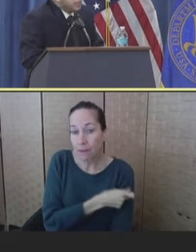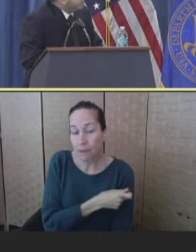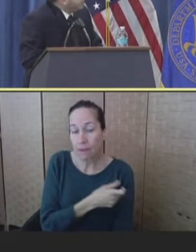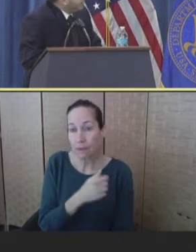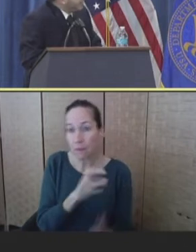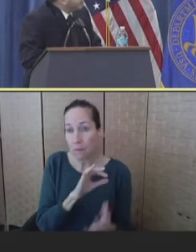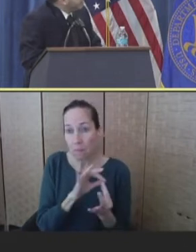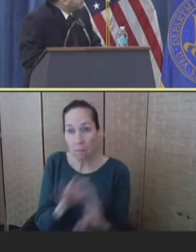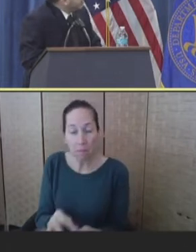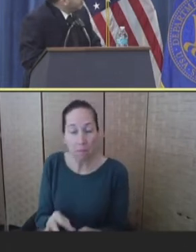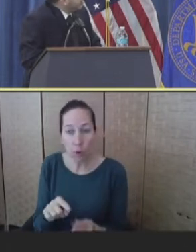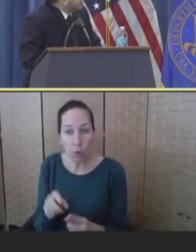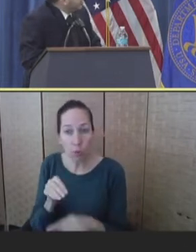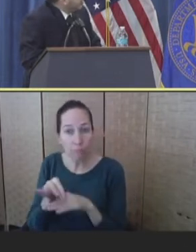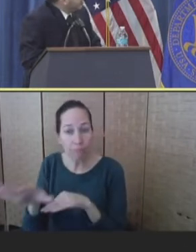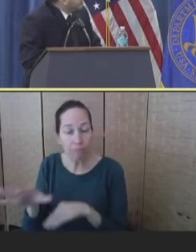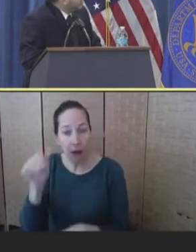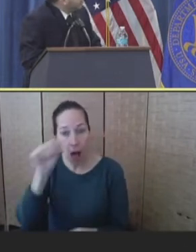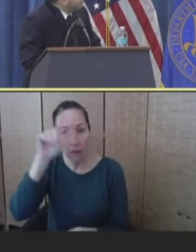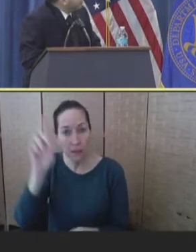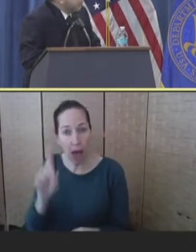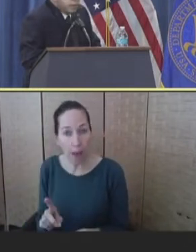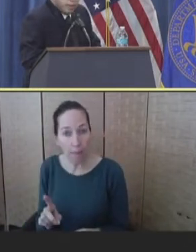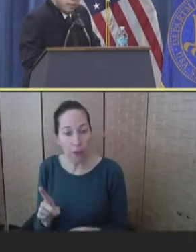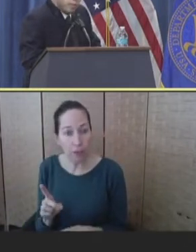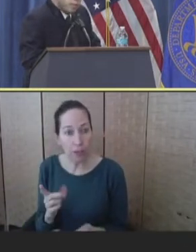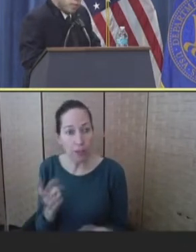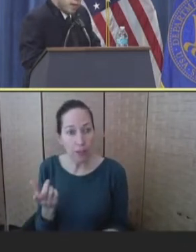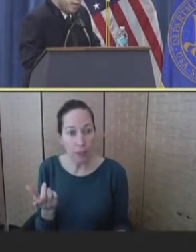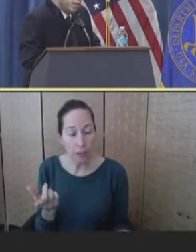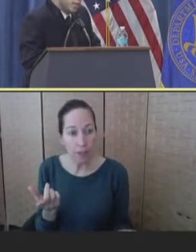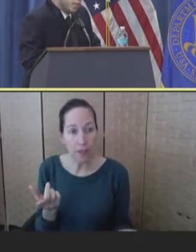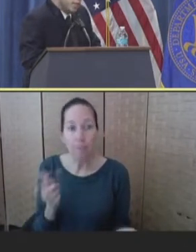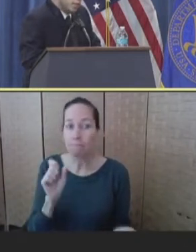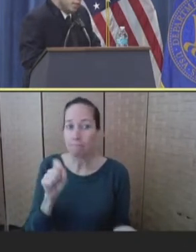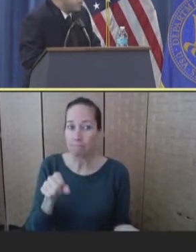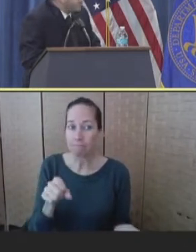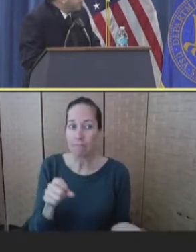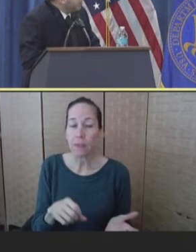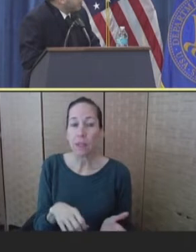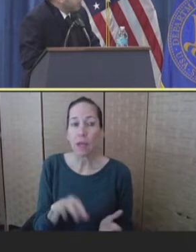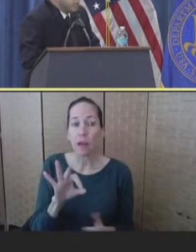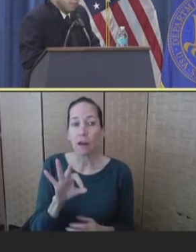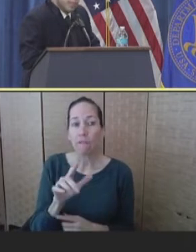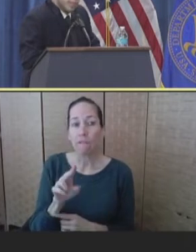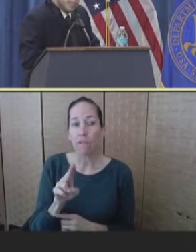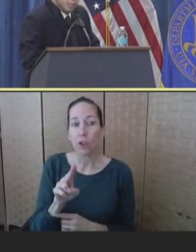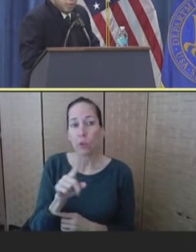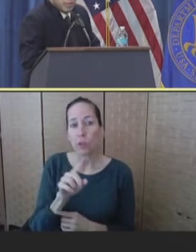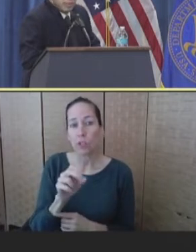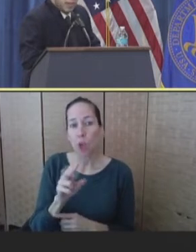And again, there is. You'll see that if you compare the Fluzone high dose versus Fluzone standard dose, the relative risk is 0.79.